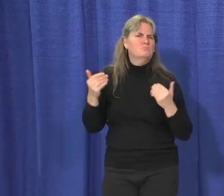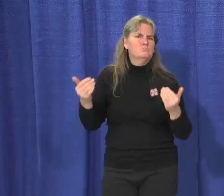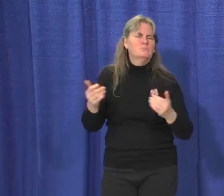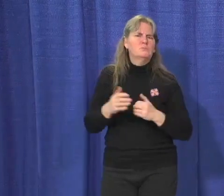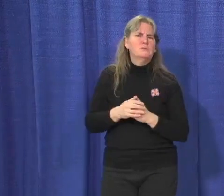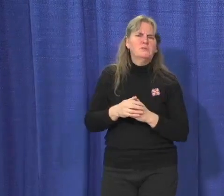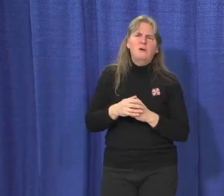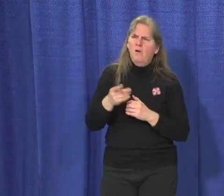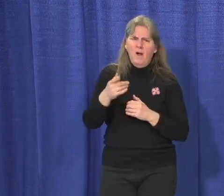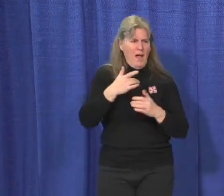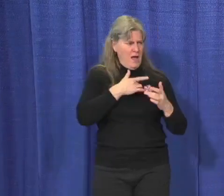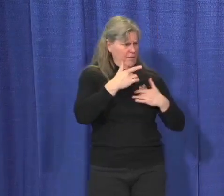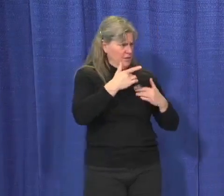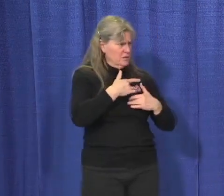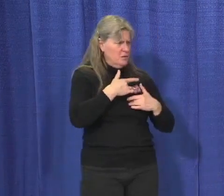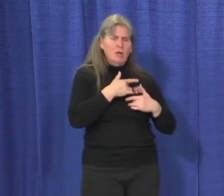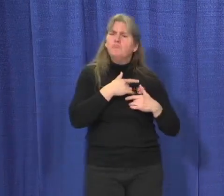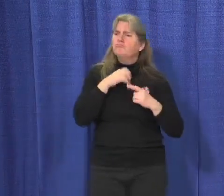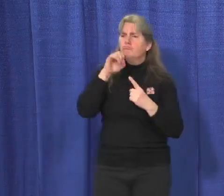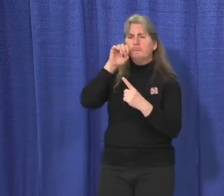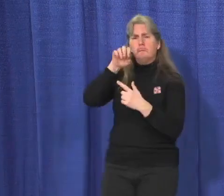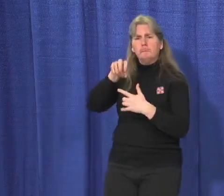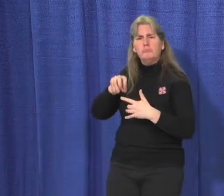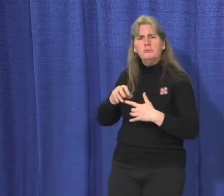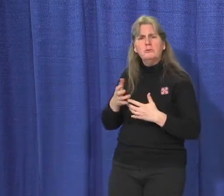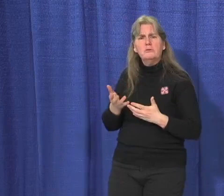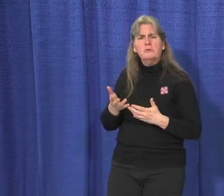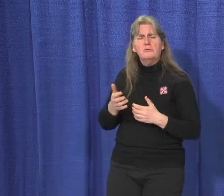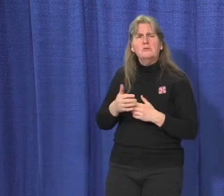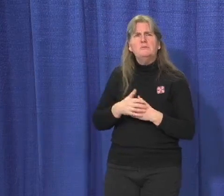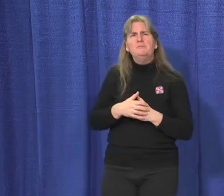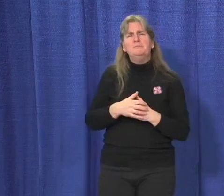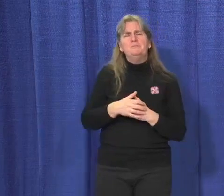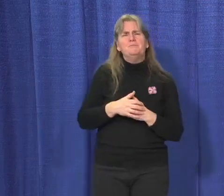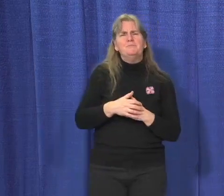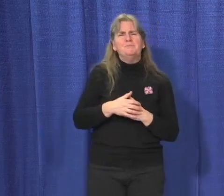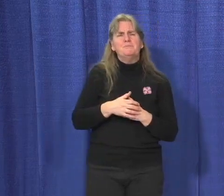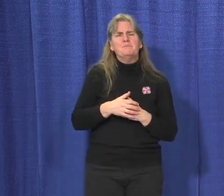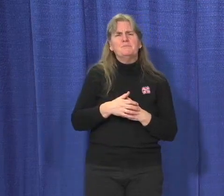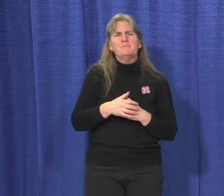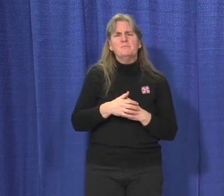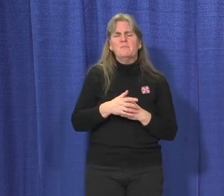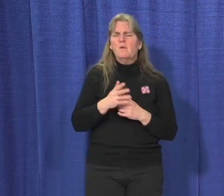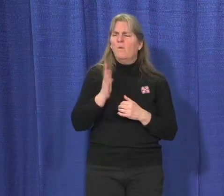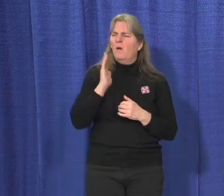to address those concerns. Is never going to be an